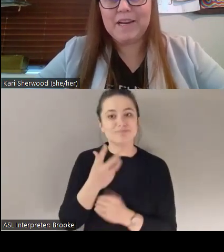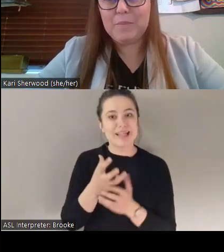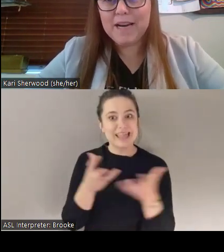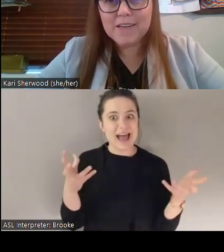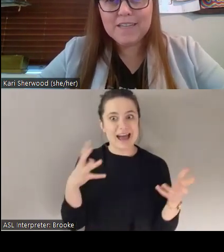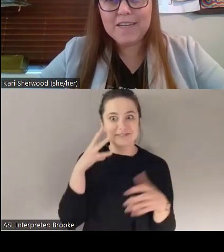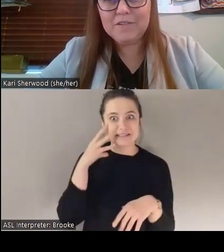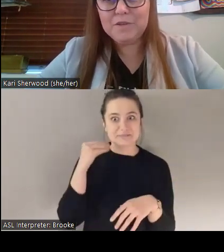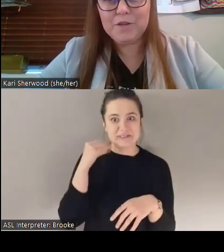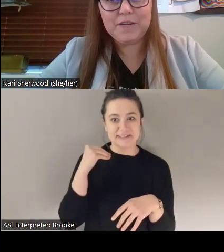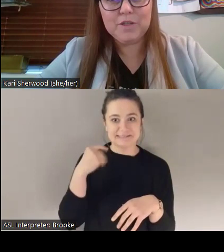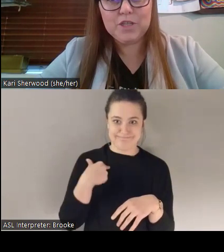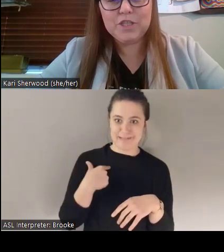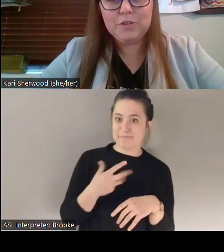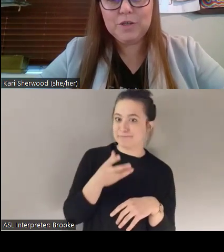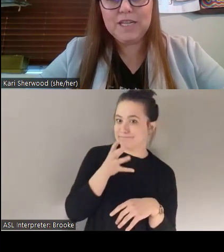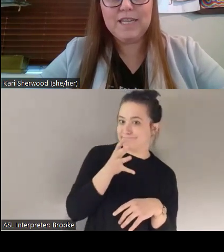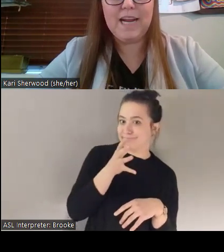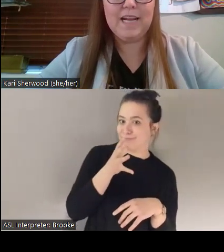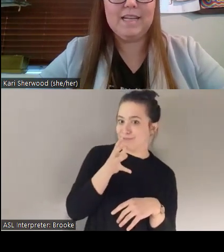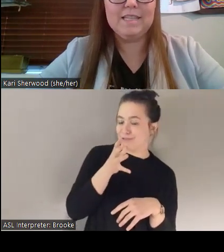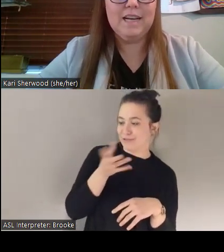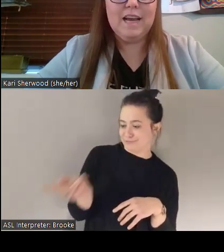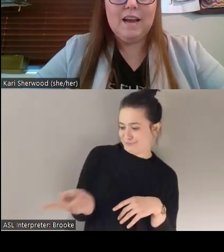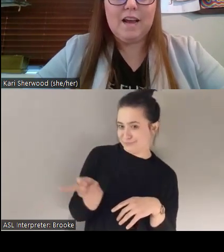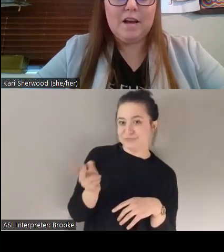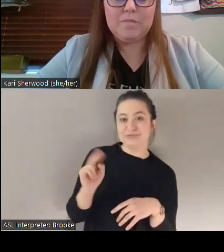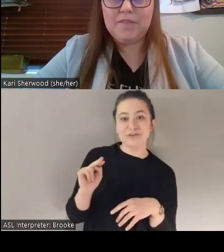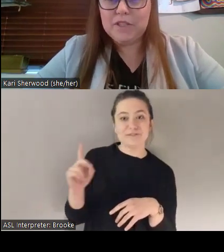a parent of neurodivergent children. And I have held a